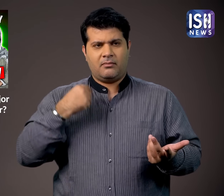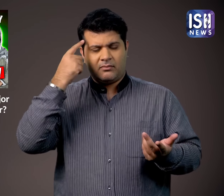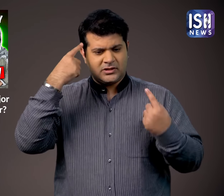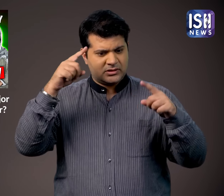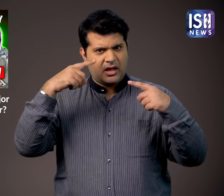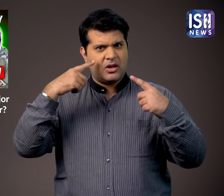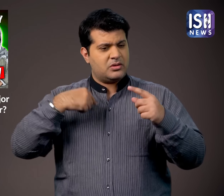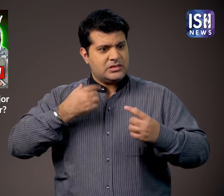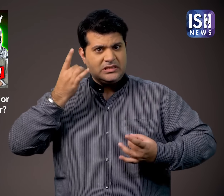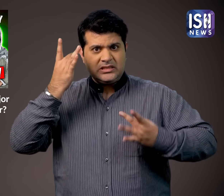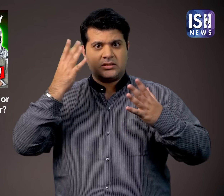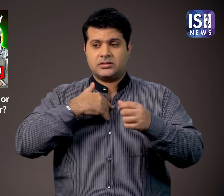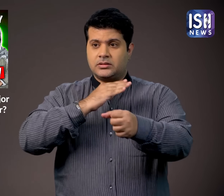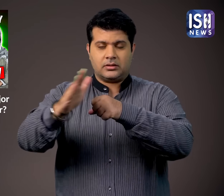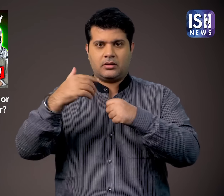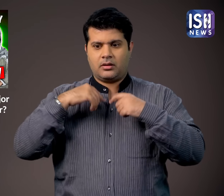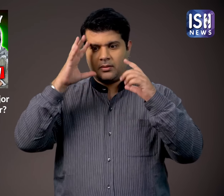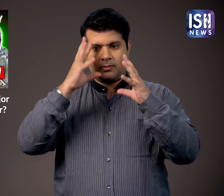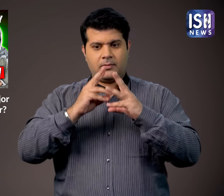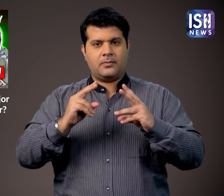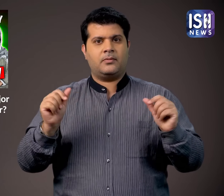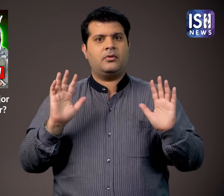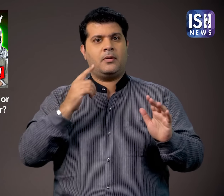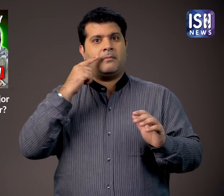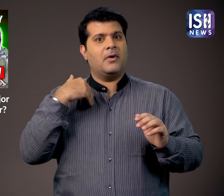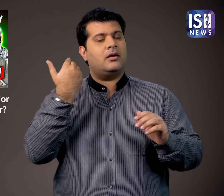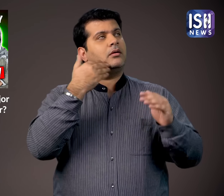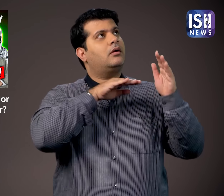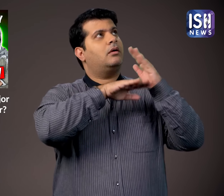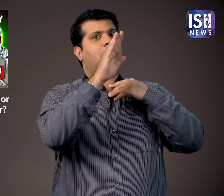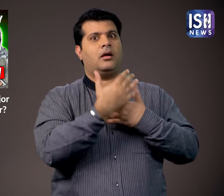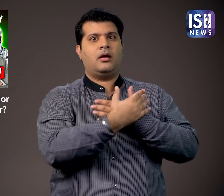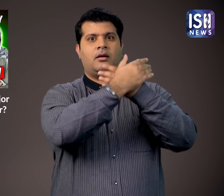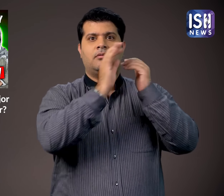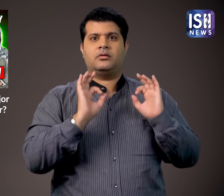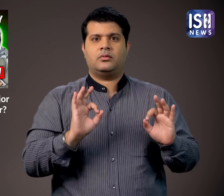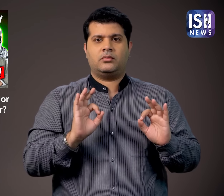He added that his brother’s soul would find peace only when his death was avenged.